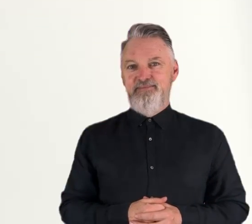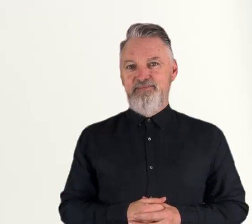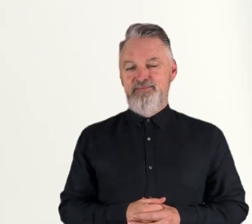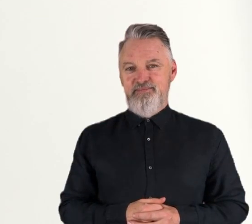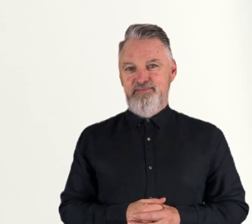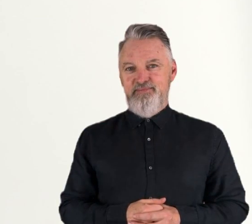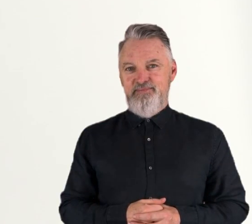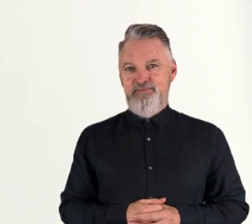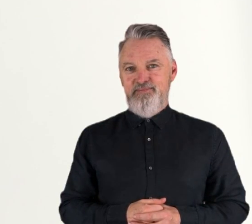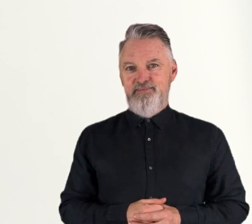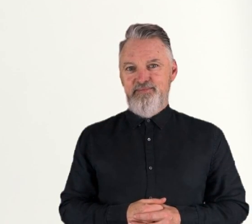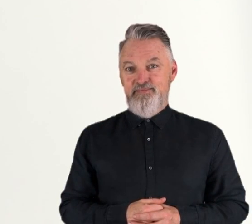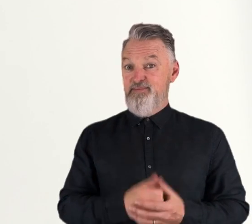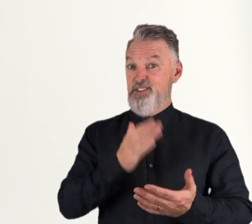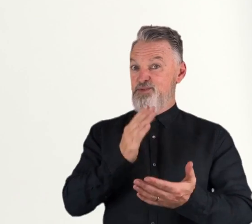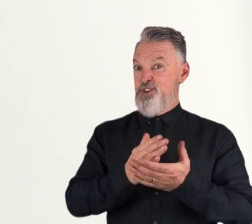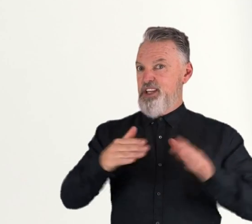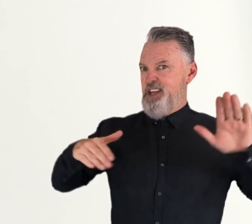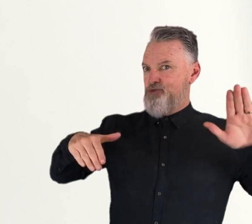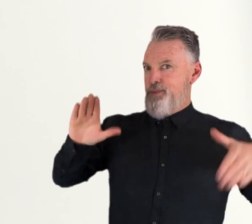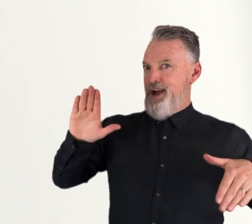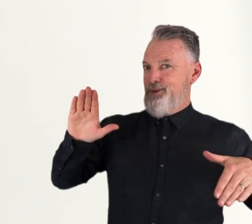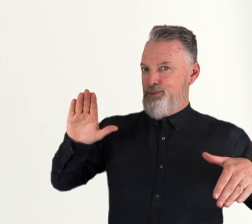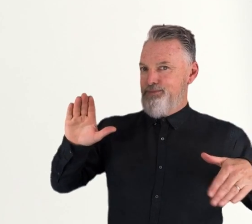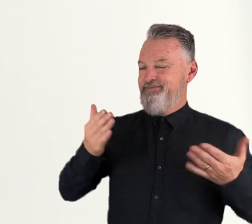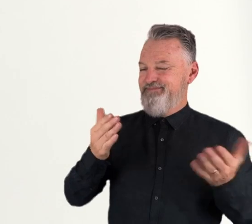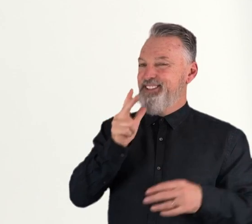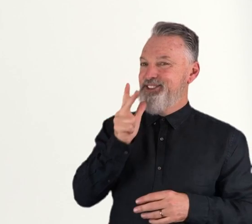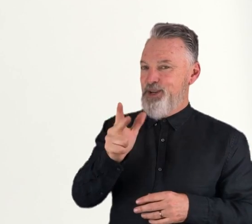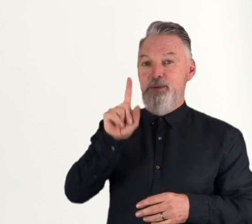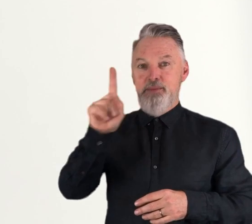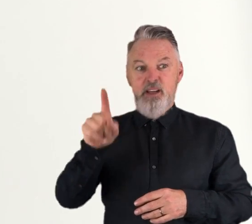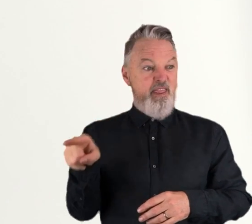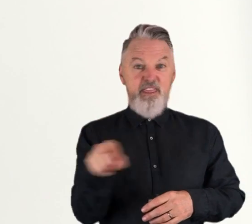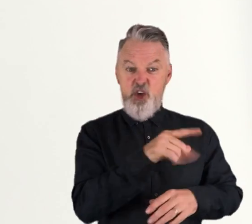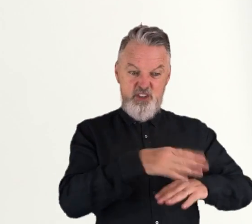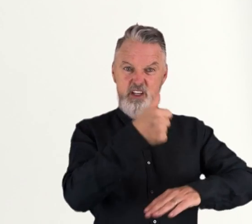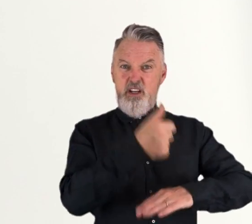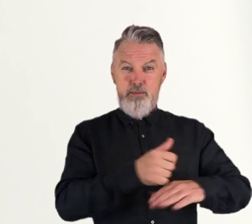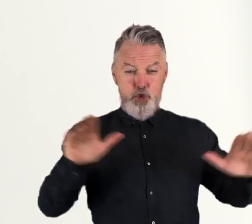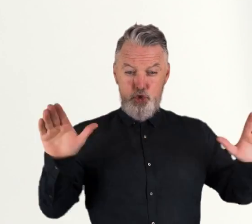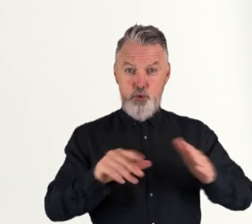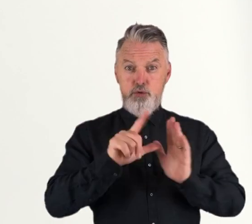It is...remarkable (pun intended) the progress these startups have made in such a short period of time!